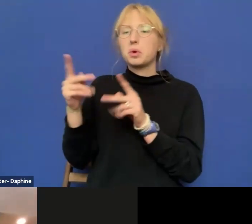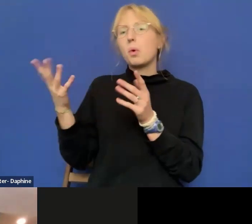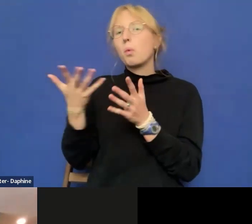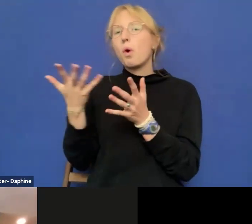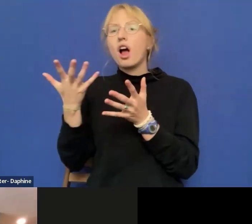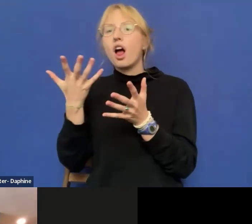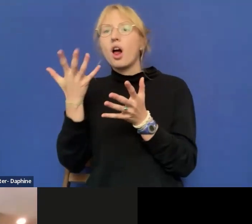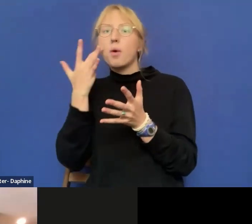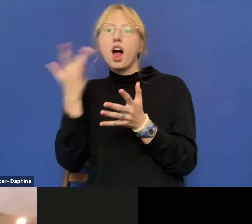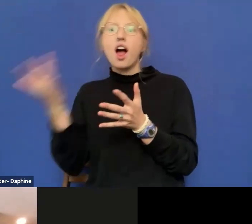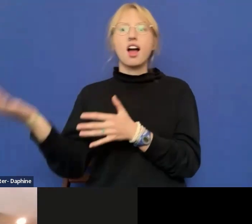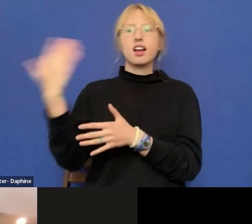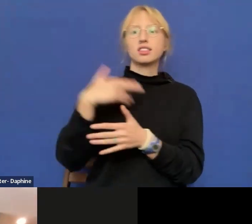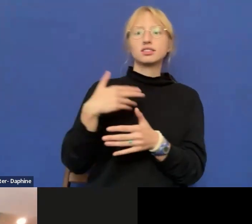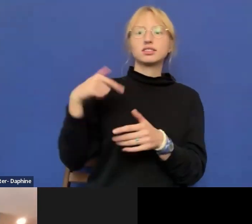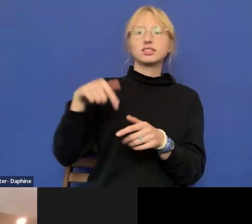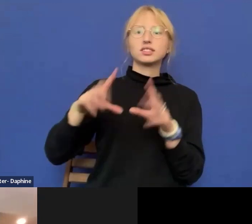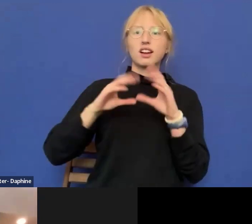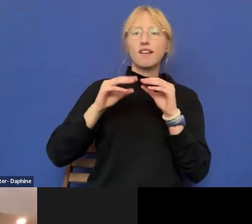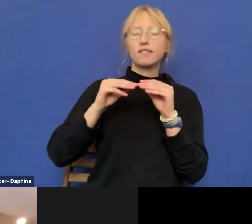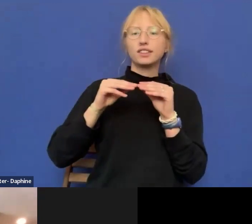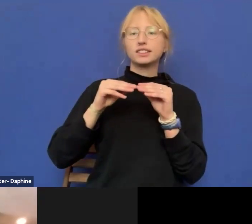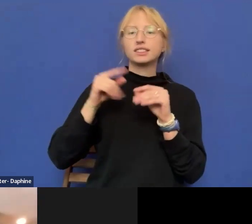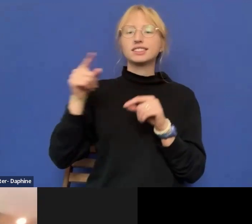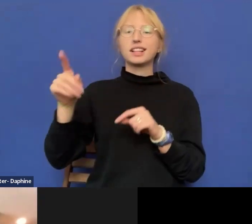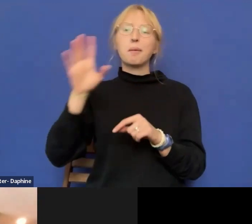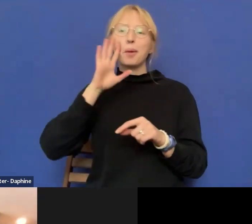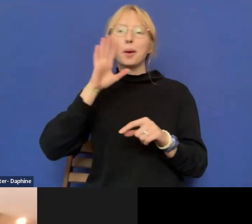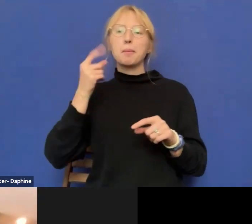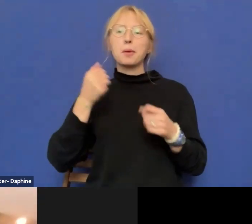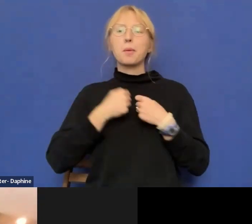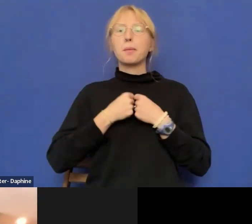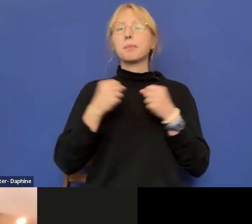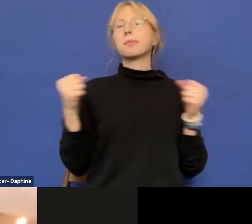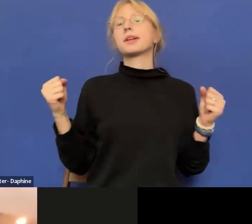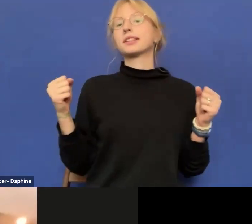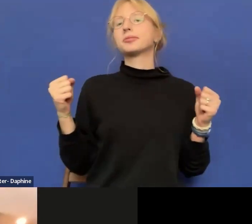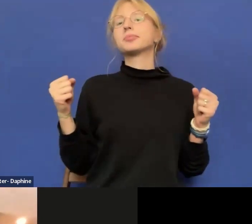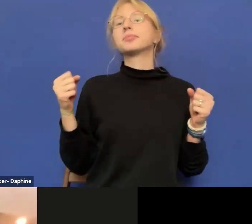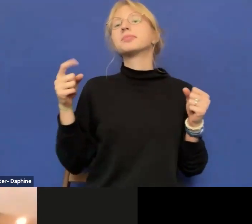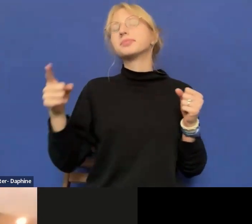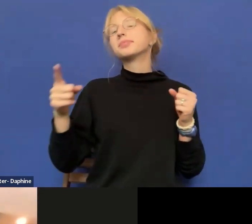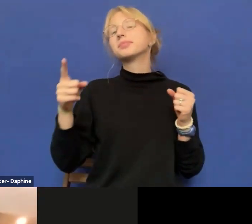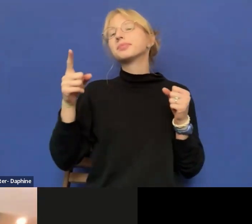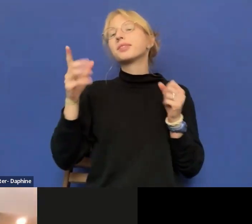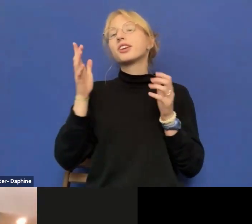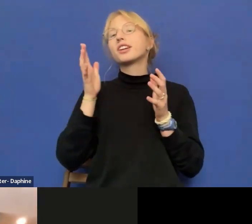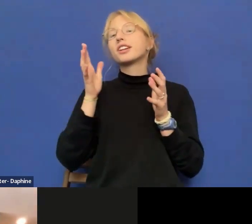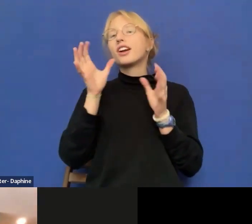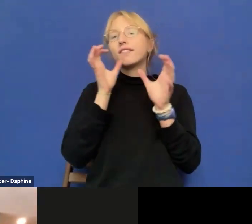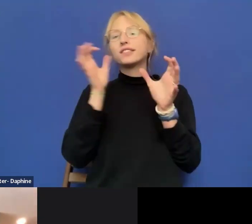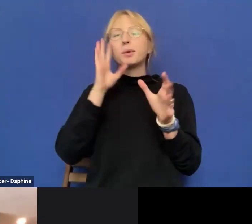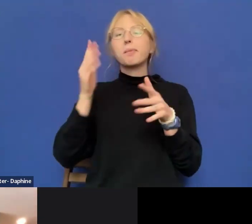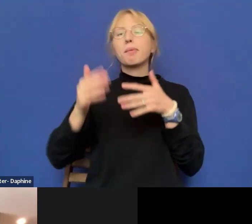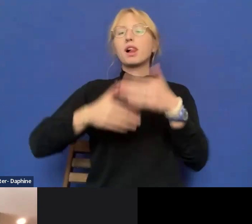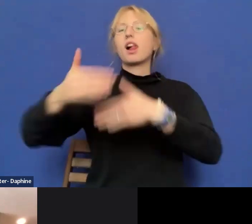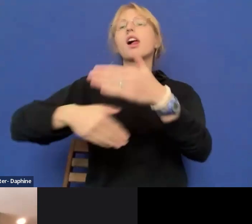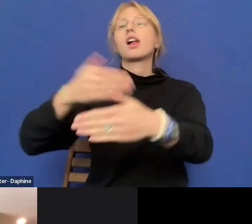the conference? Or at they presenting at a conference. And they can open up. The conversation goes for example. If I'm a physics